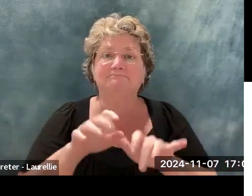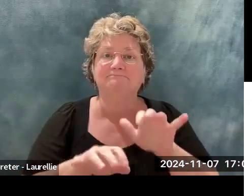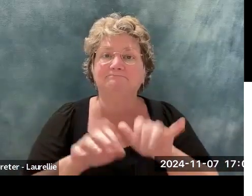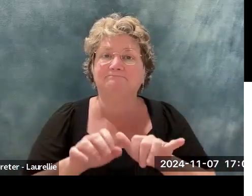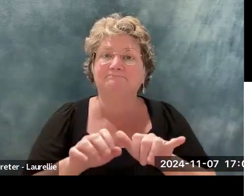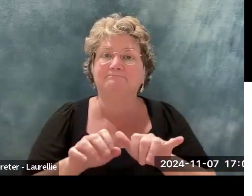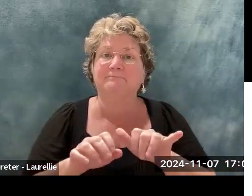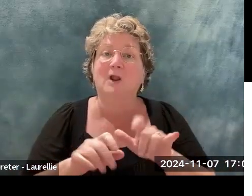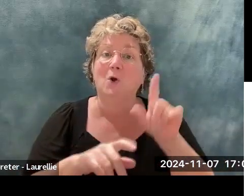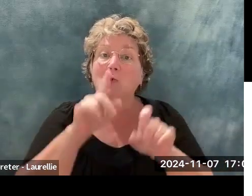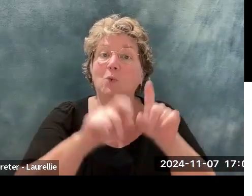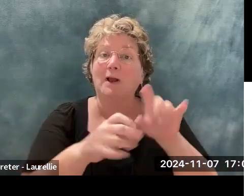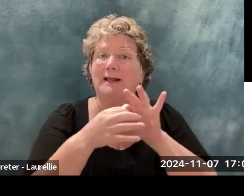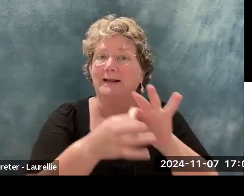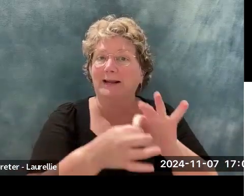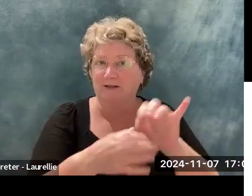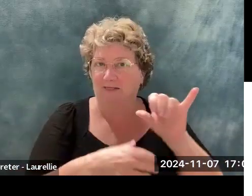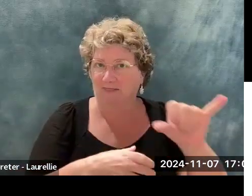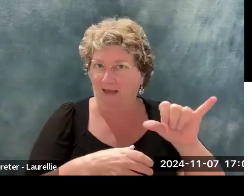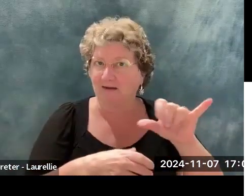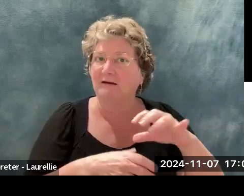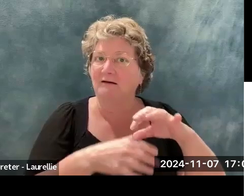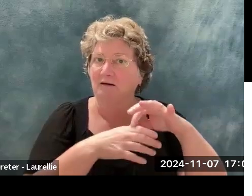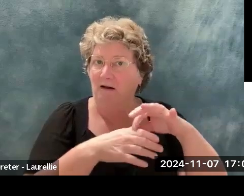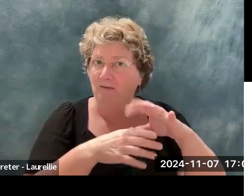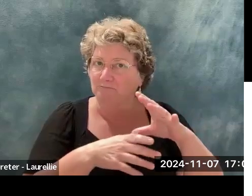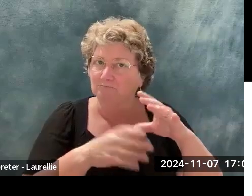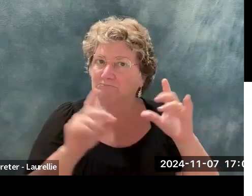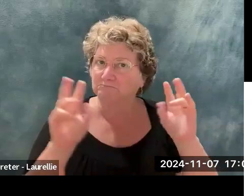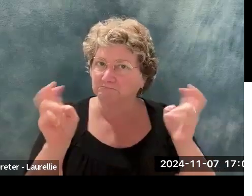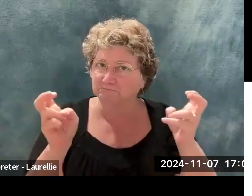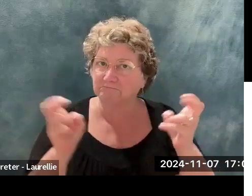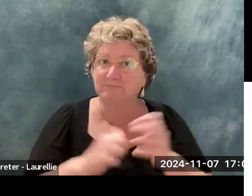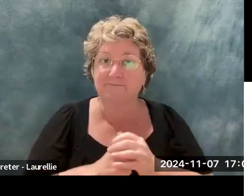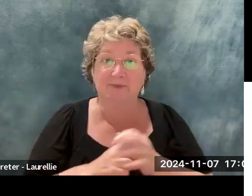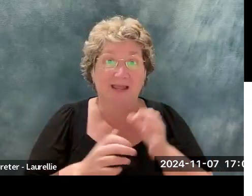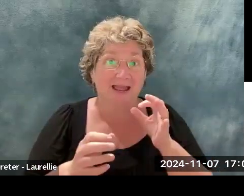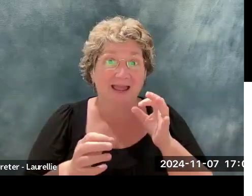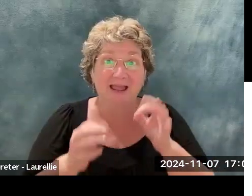And if you see that you have the same question as someone else, you can give it a thumbs up and upvote it.